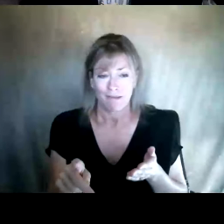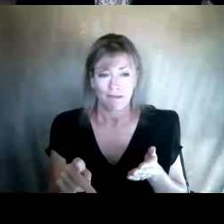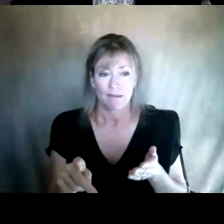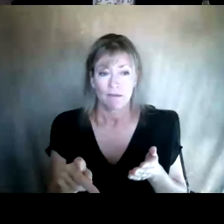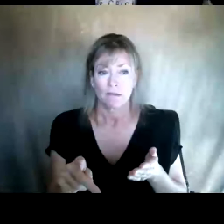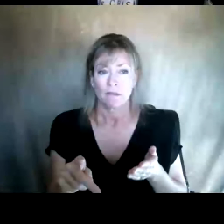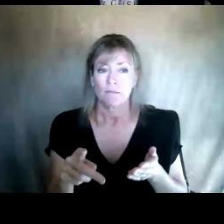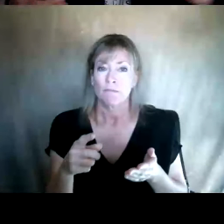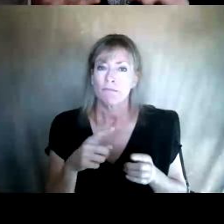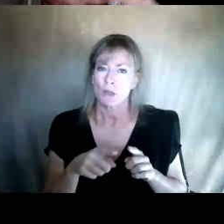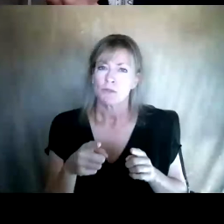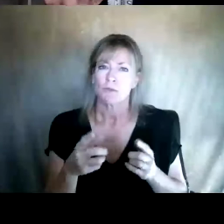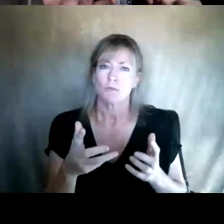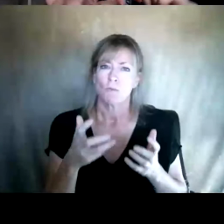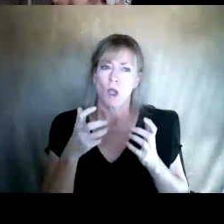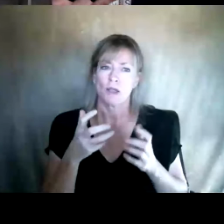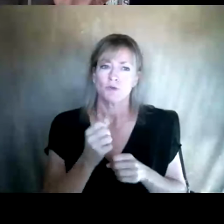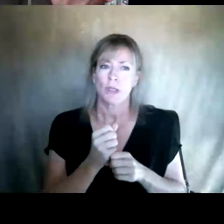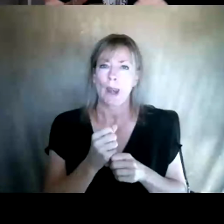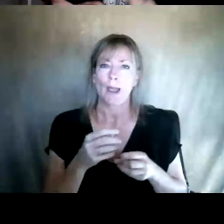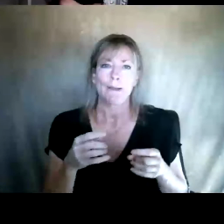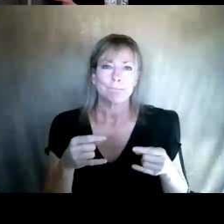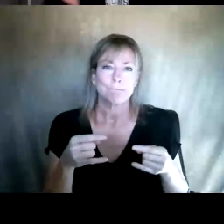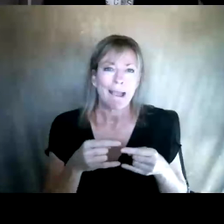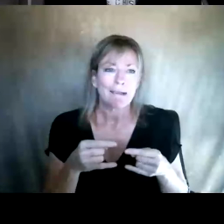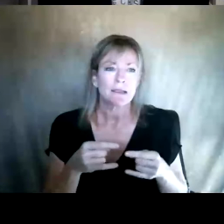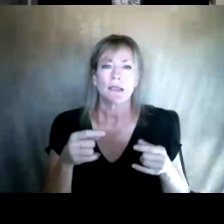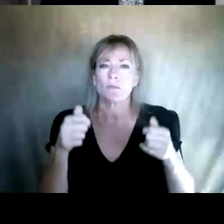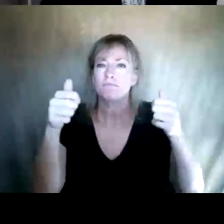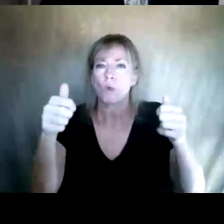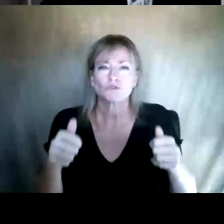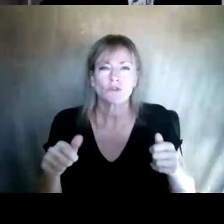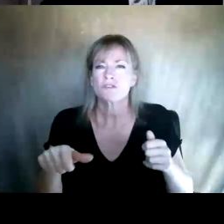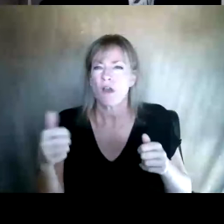YOU ARE LOOKING TO GET MAGNETS OR POSTERs OR OTHER MATERIALS, THE